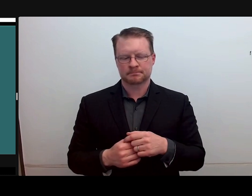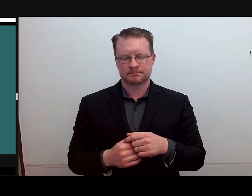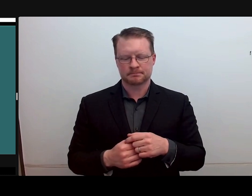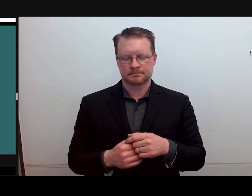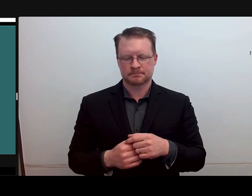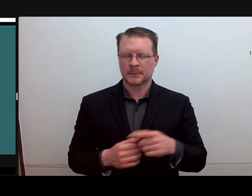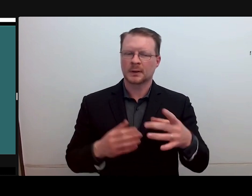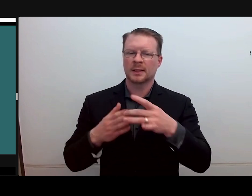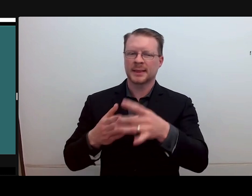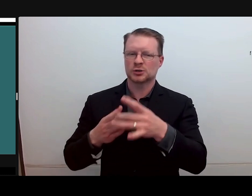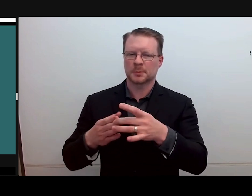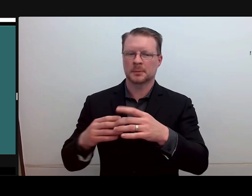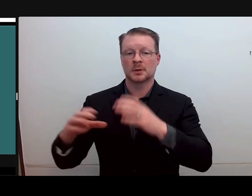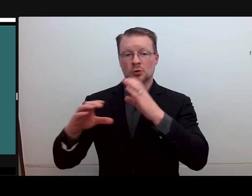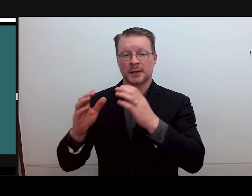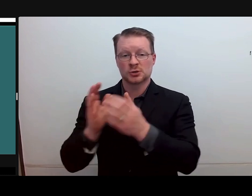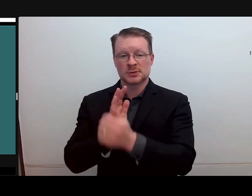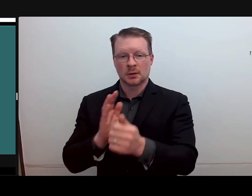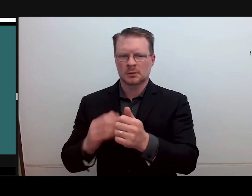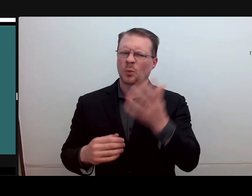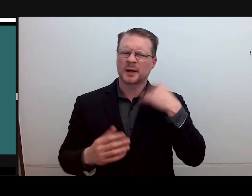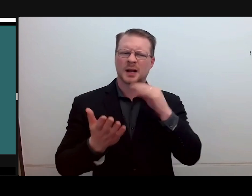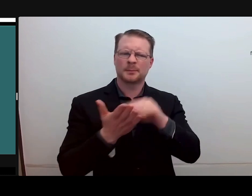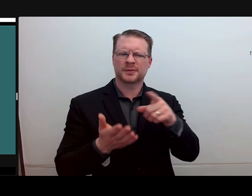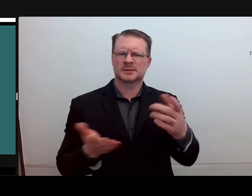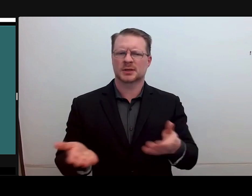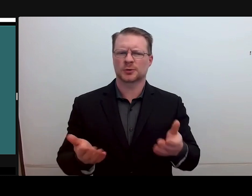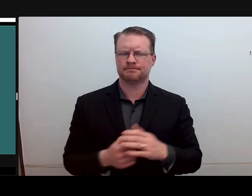So this, in terms of leadership and communication skills--